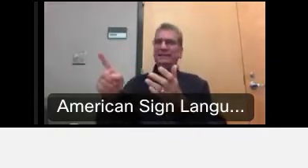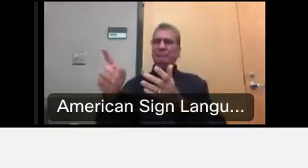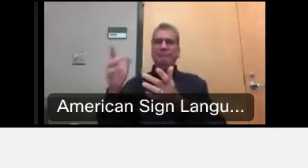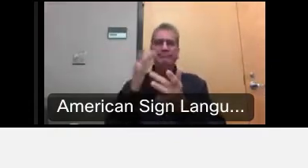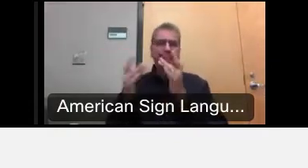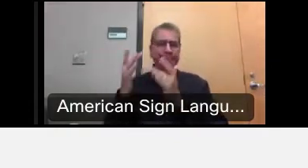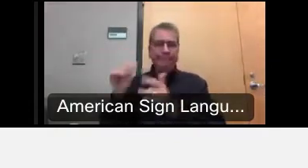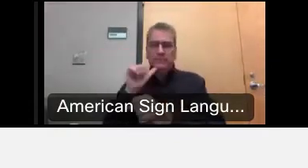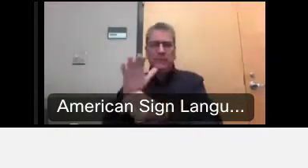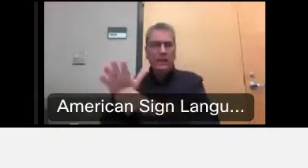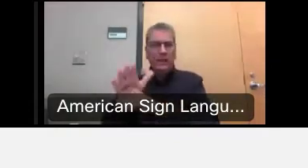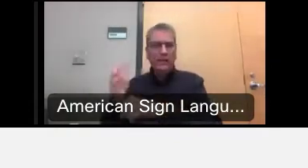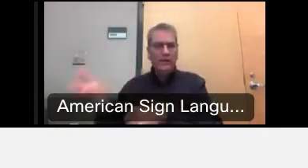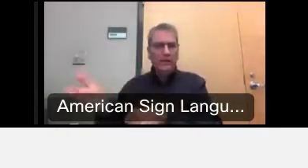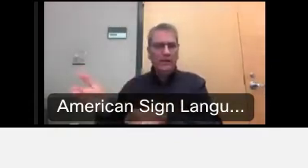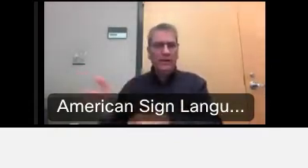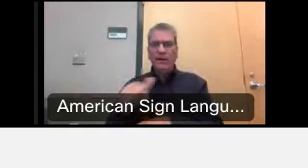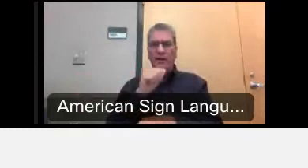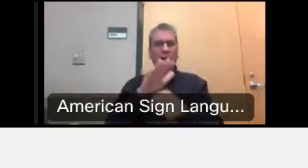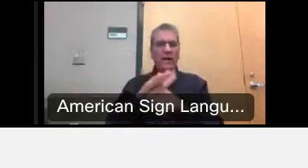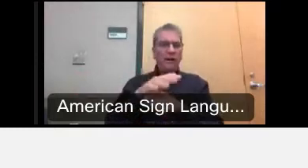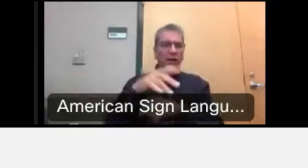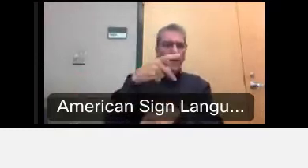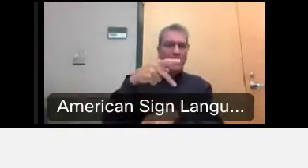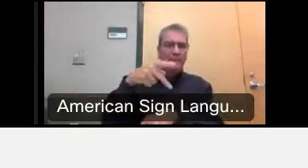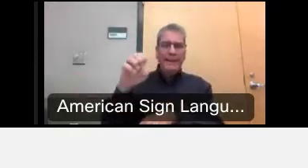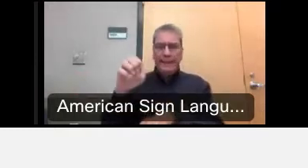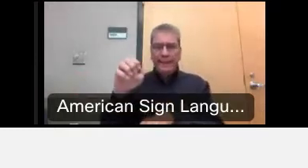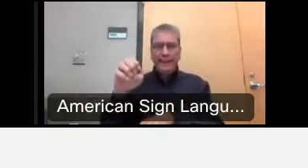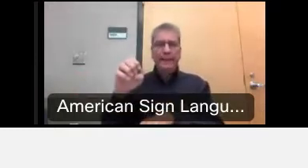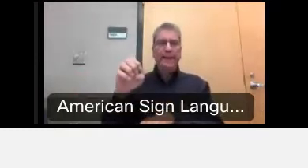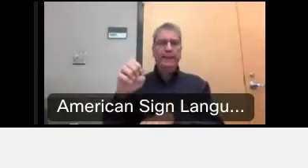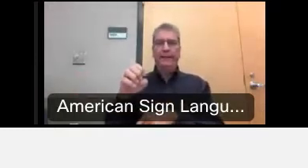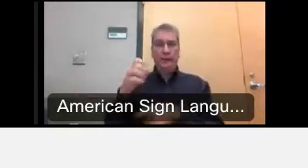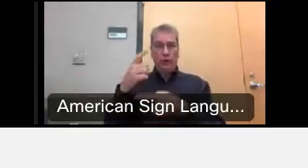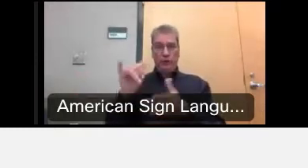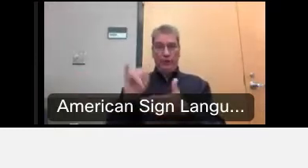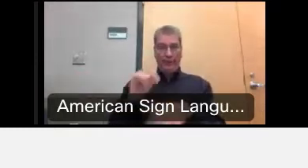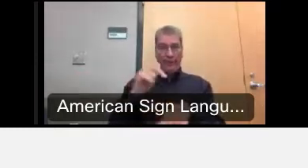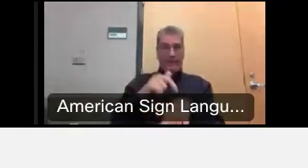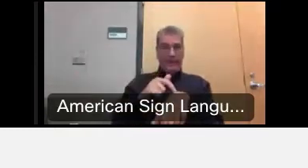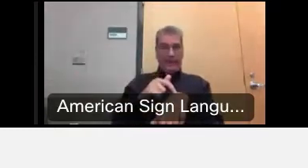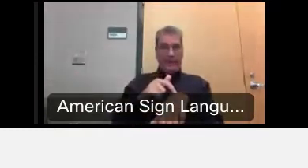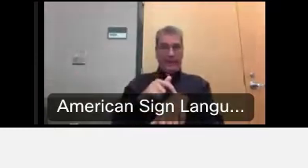for example, just in a all of a sudden, at the time you want it as many, uh, masks as